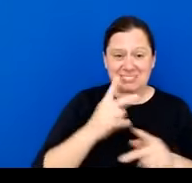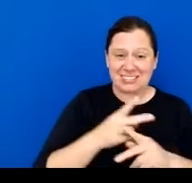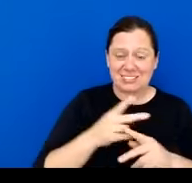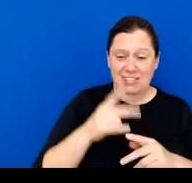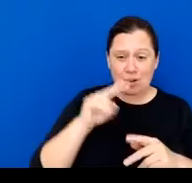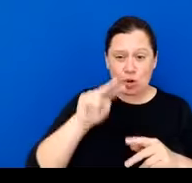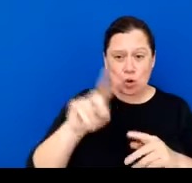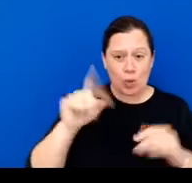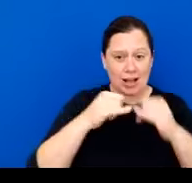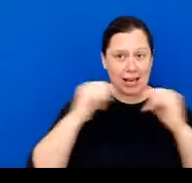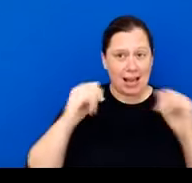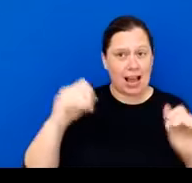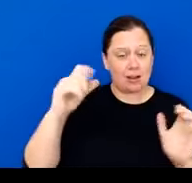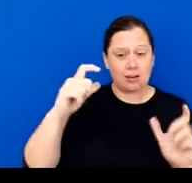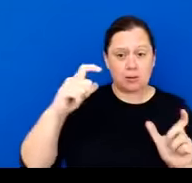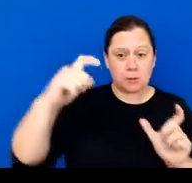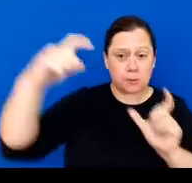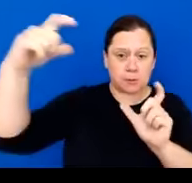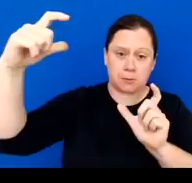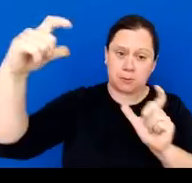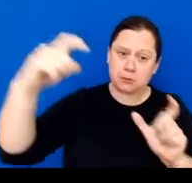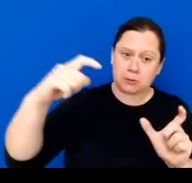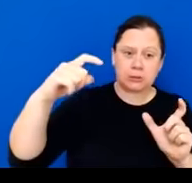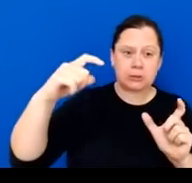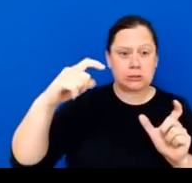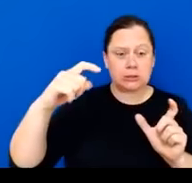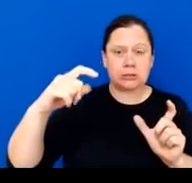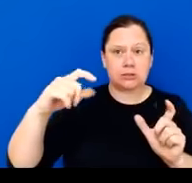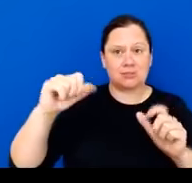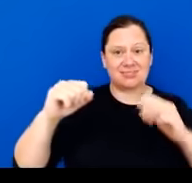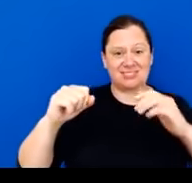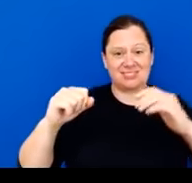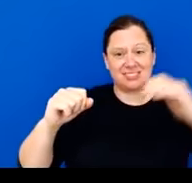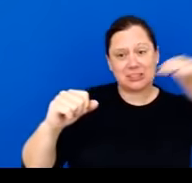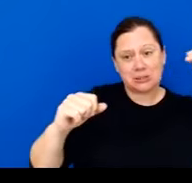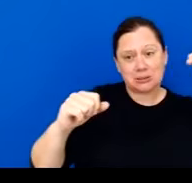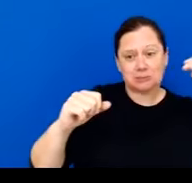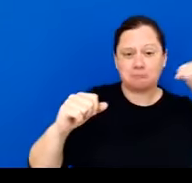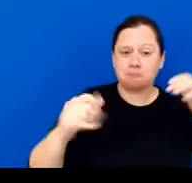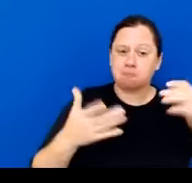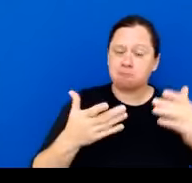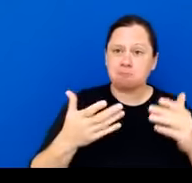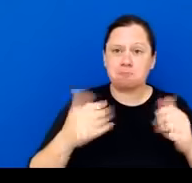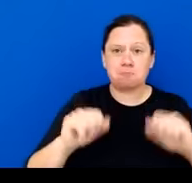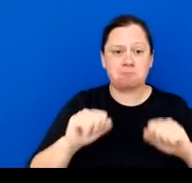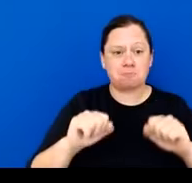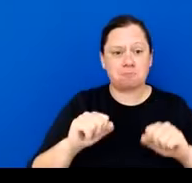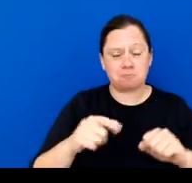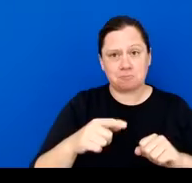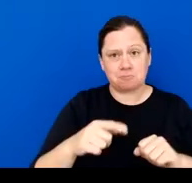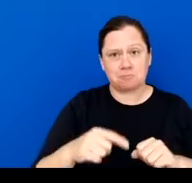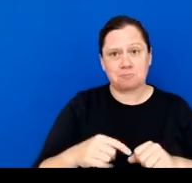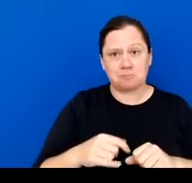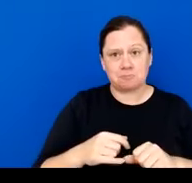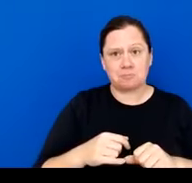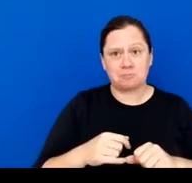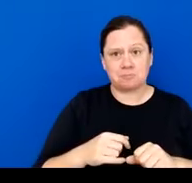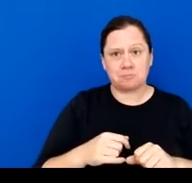fire you can see some areas that will have some issues or could have some issues with that wind and they're scattered